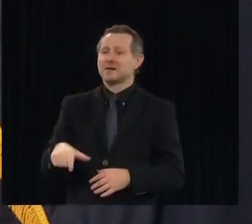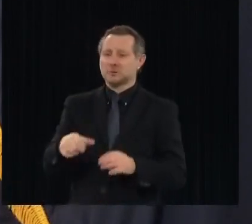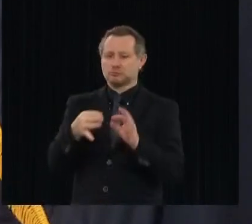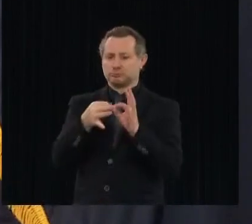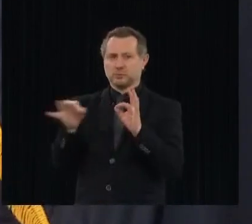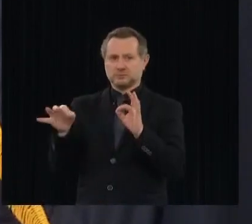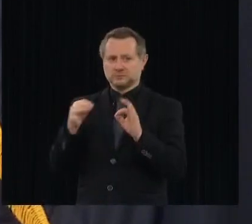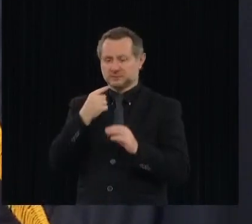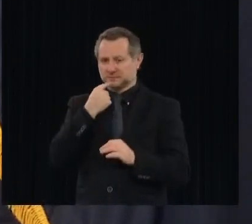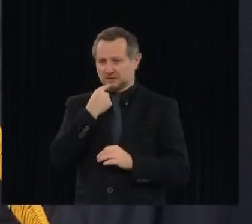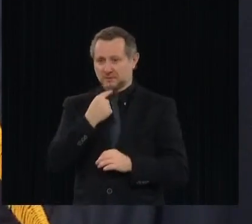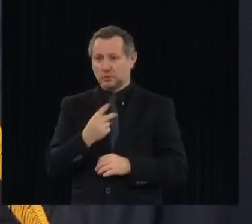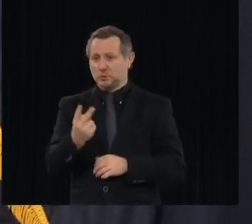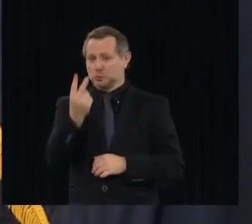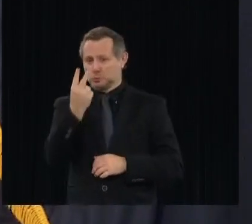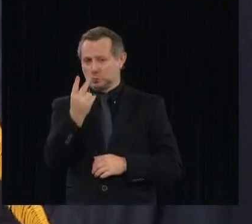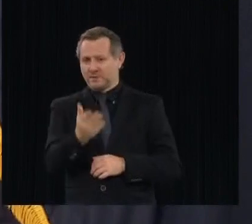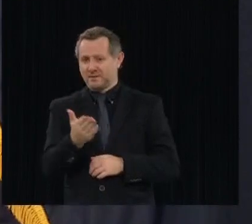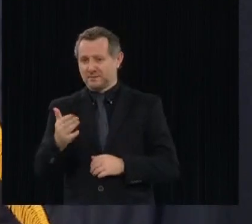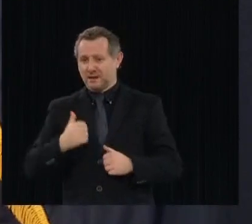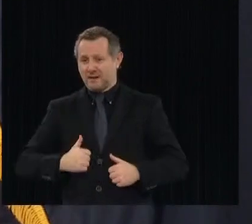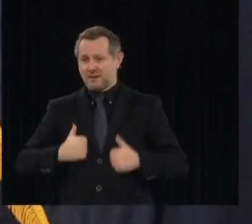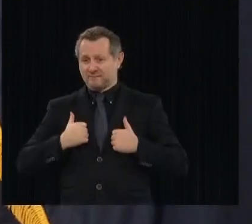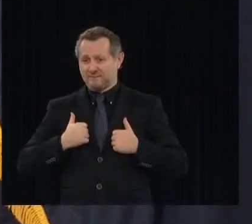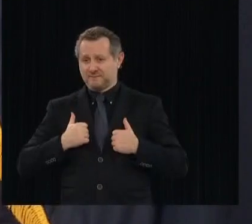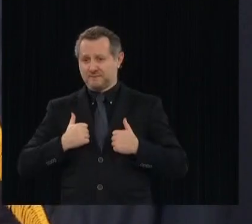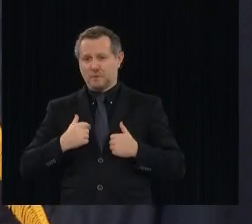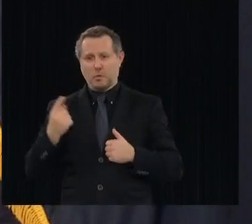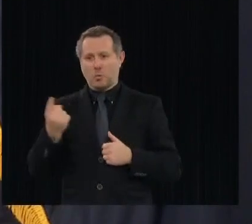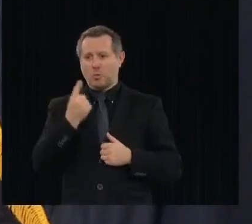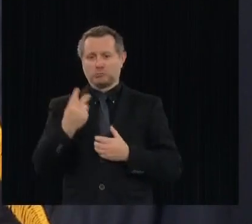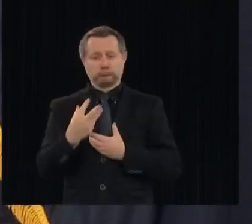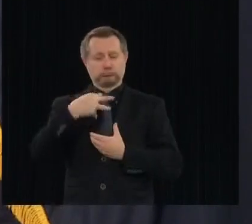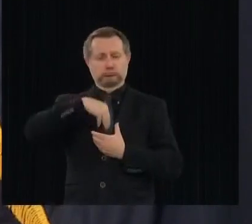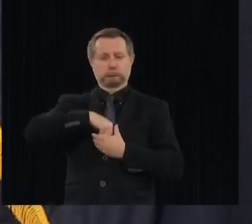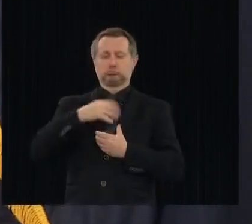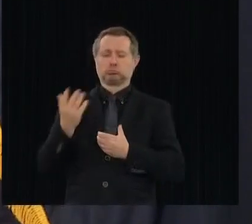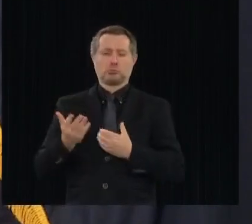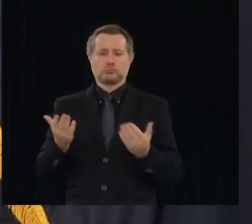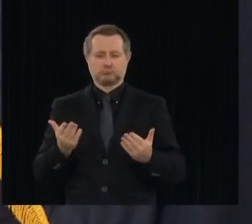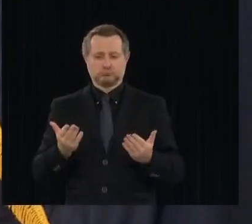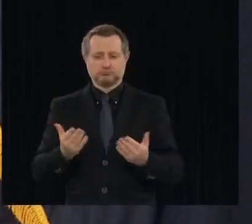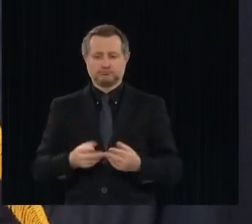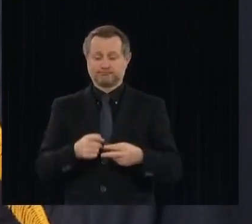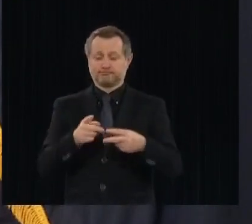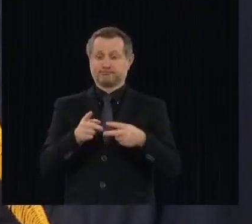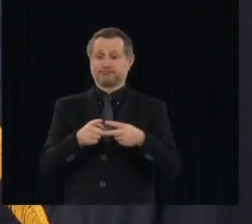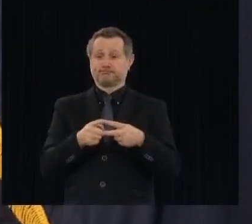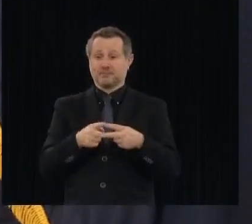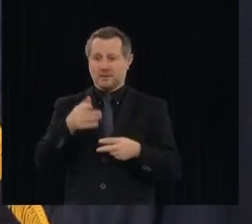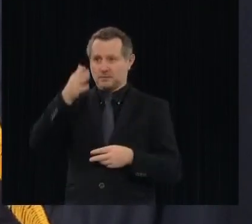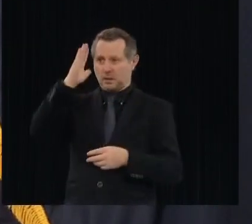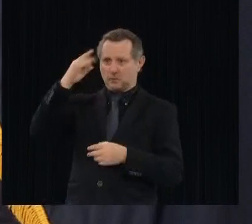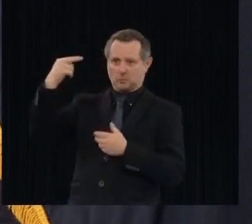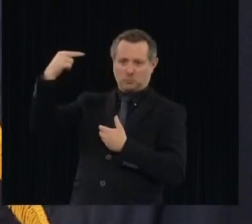NEXT DAY OR TWO. AND ON YOUR MOTHER'S PASSING, THERE IS AN ITALIAN EXPRESSION